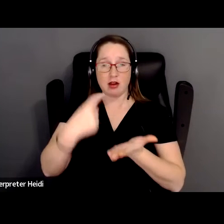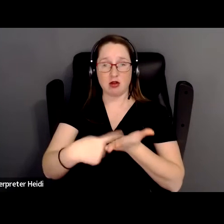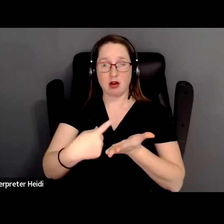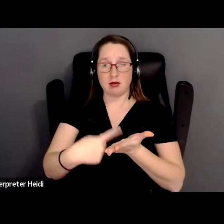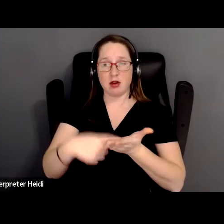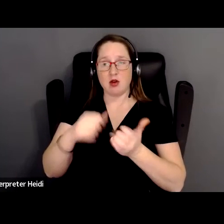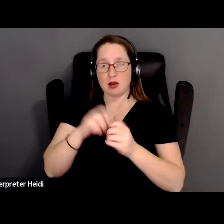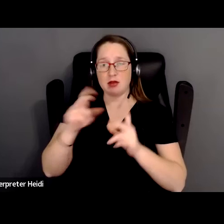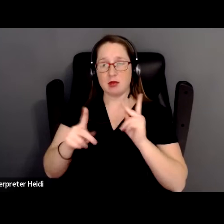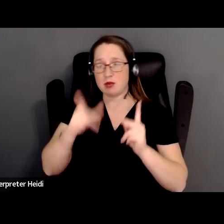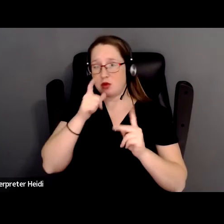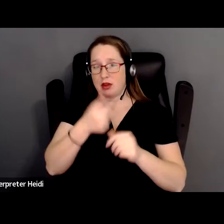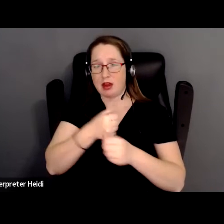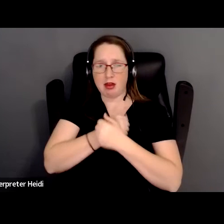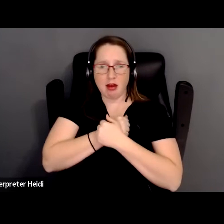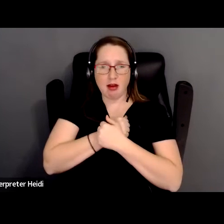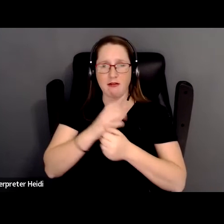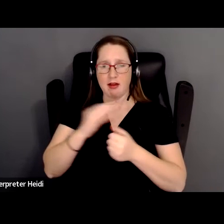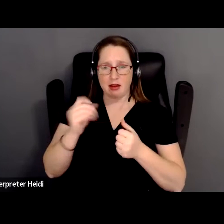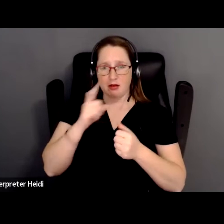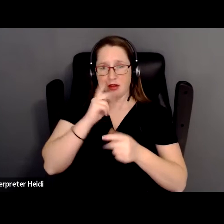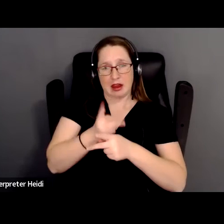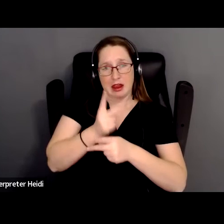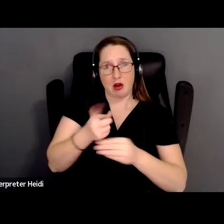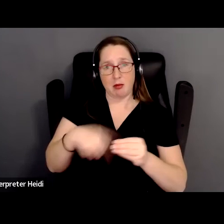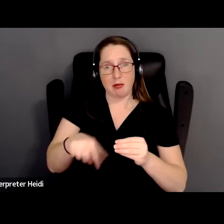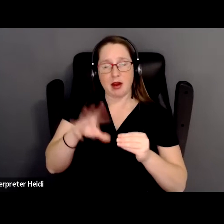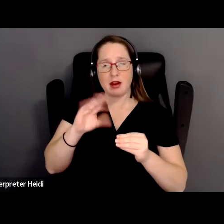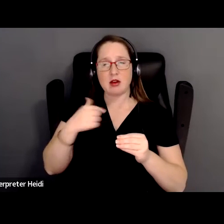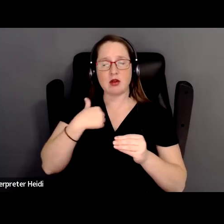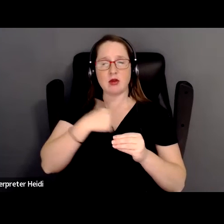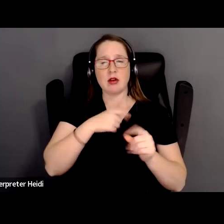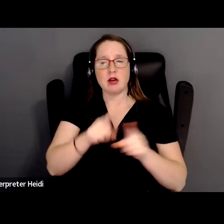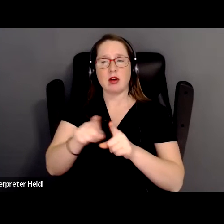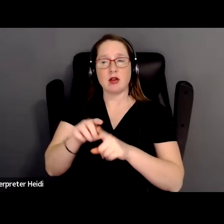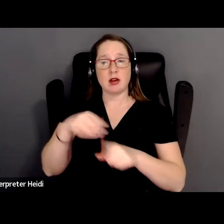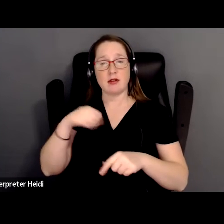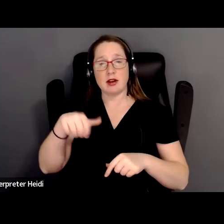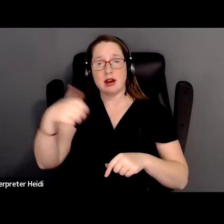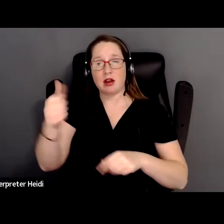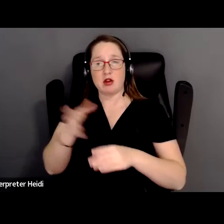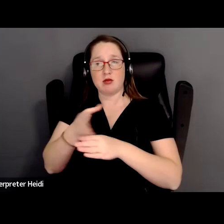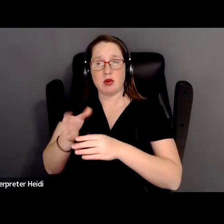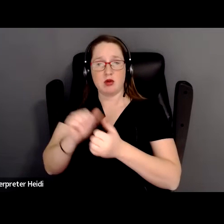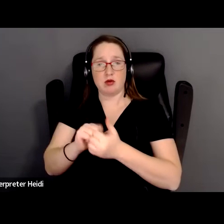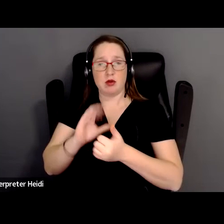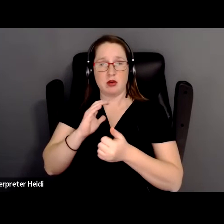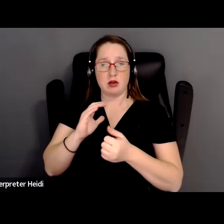people that they love and care about, and we also have another grant with Harvard to talk about.